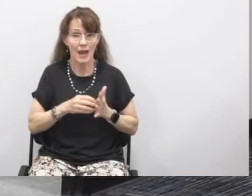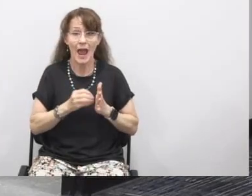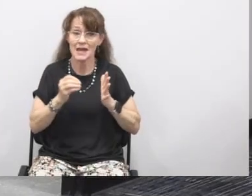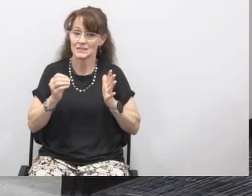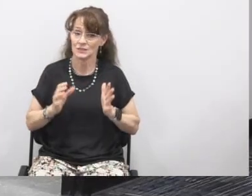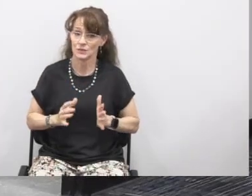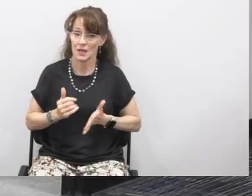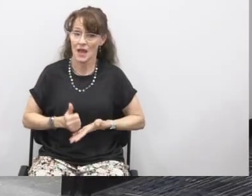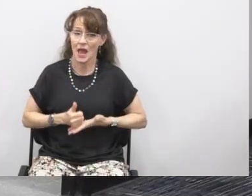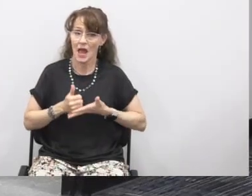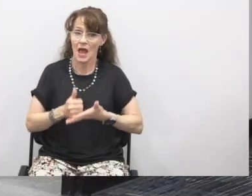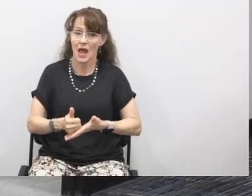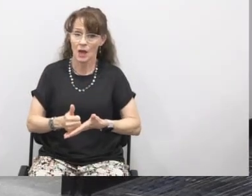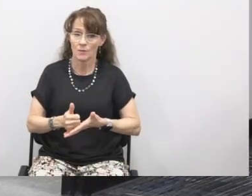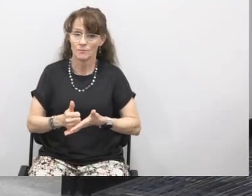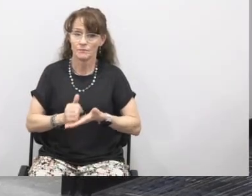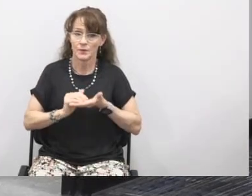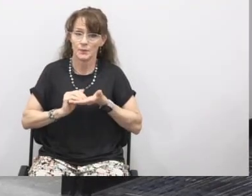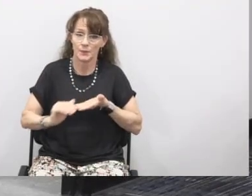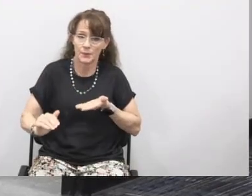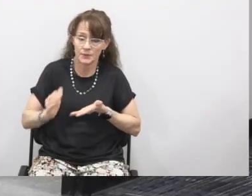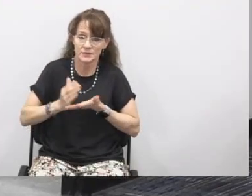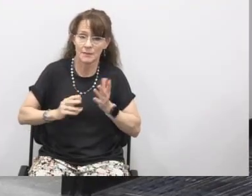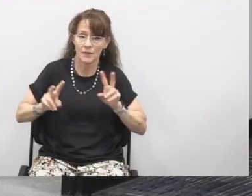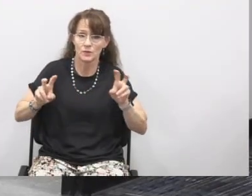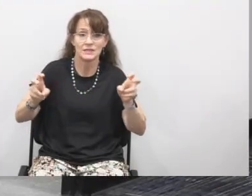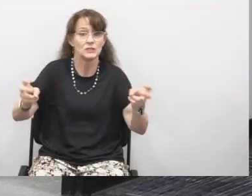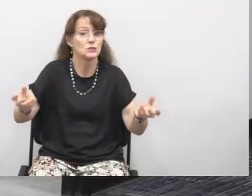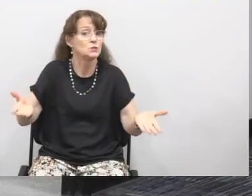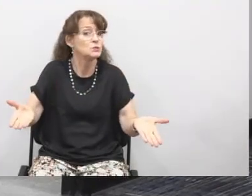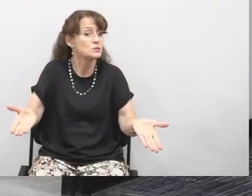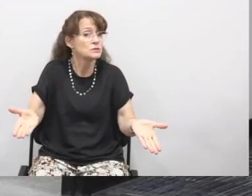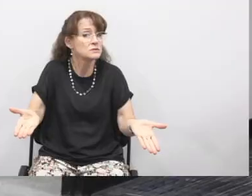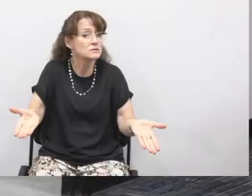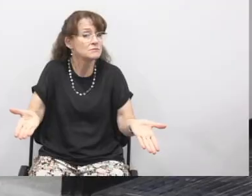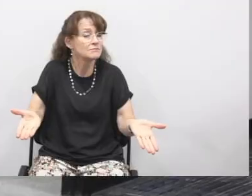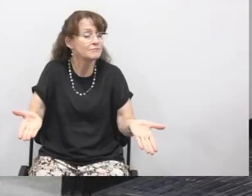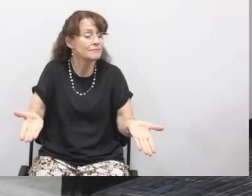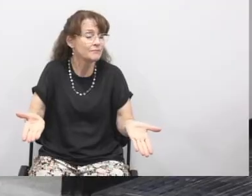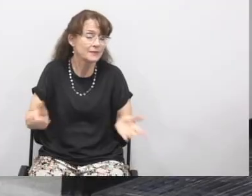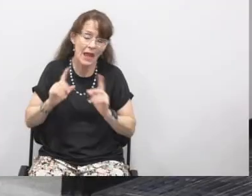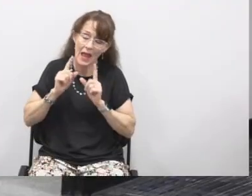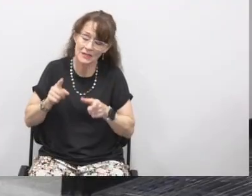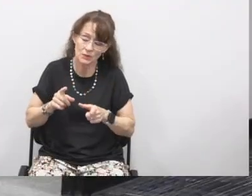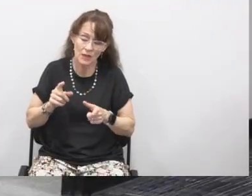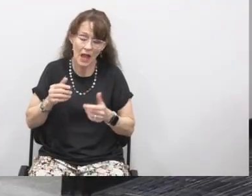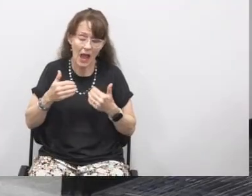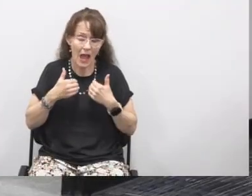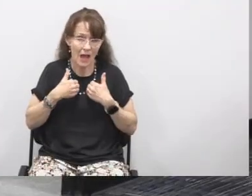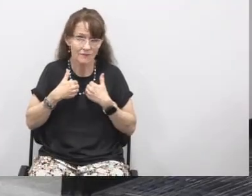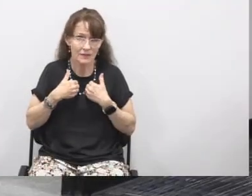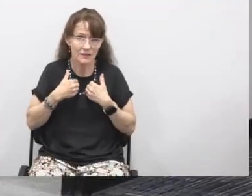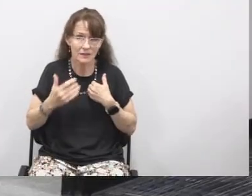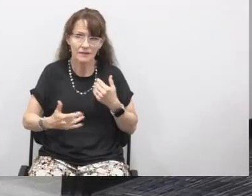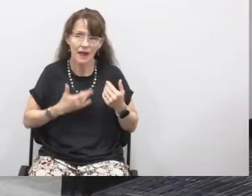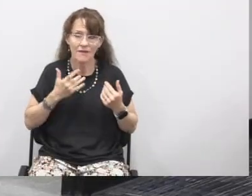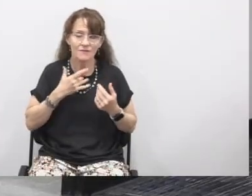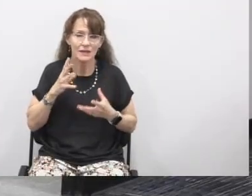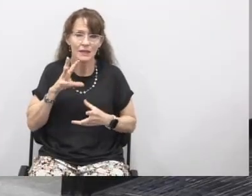help to alleviate and even solve the issue. So, you know, to answer your question as well, just having, you know, that sense of belonging with our students,